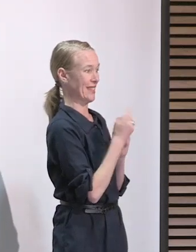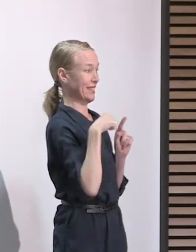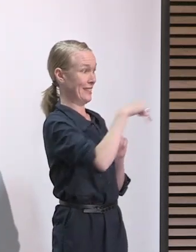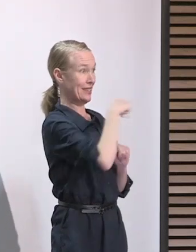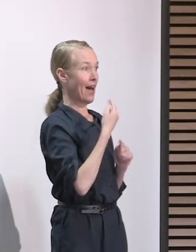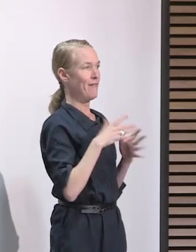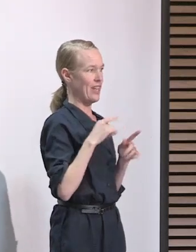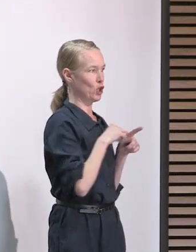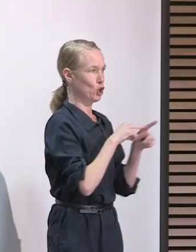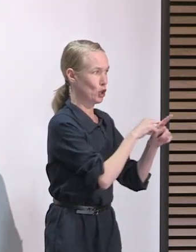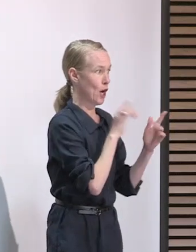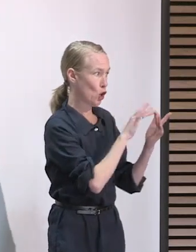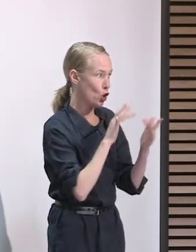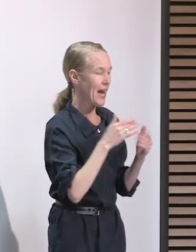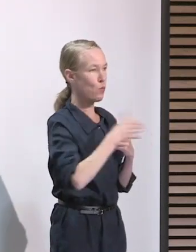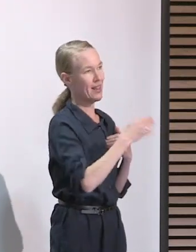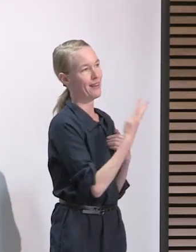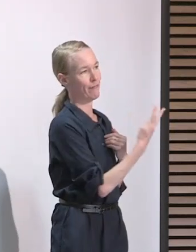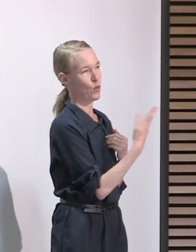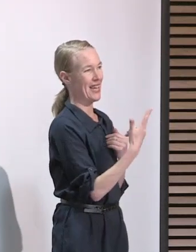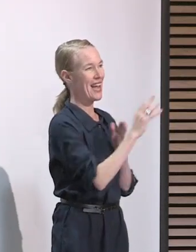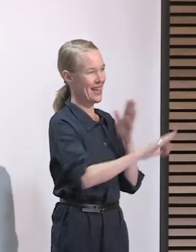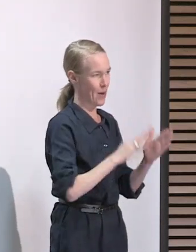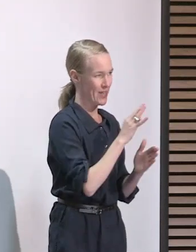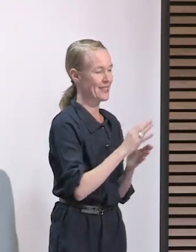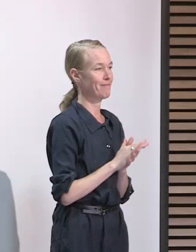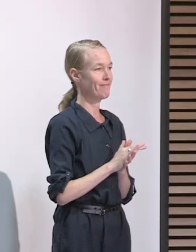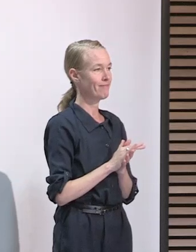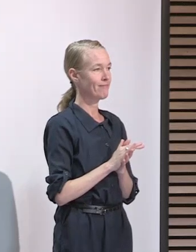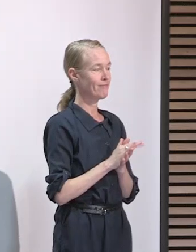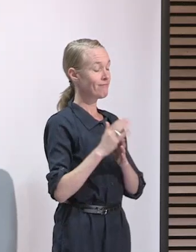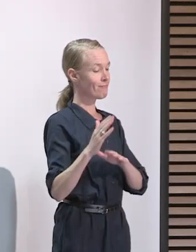August is 86% of close